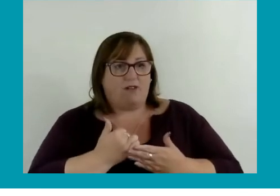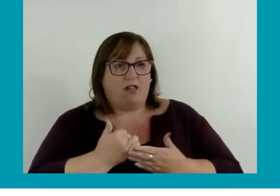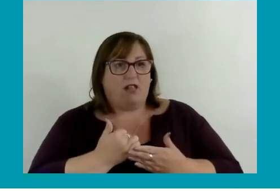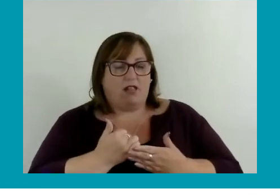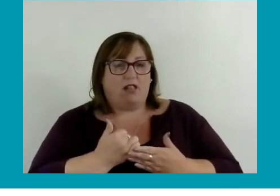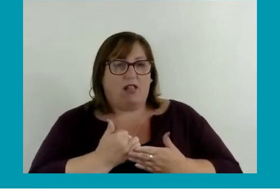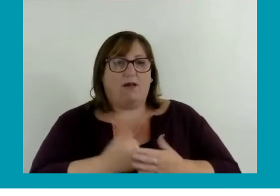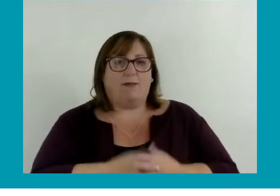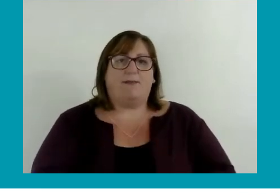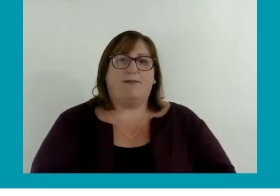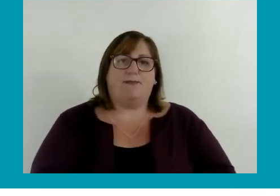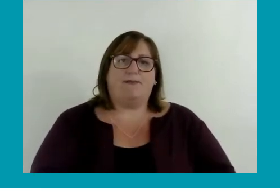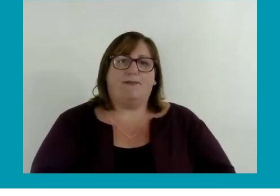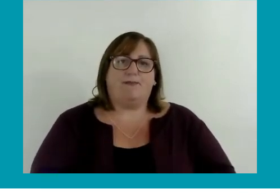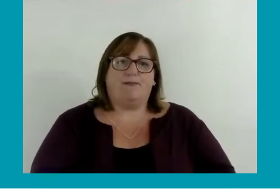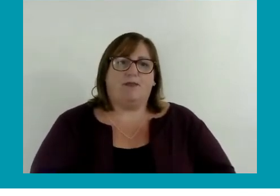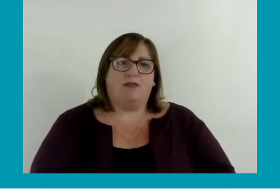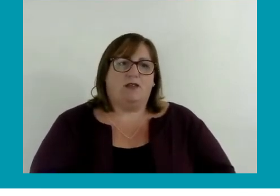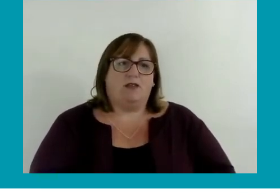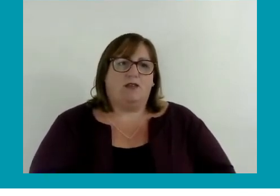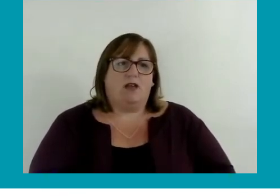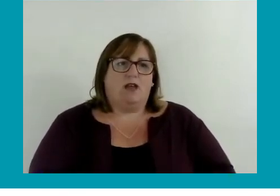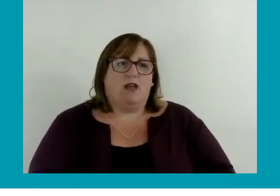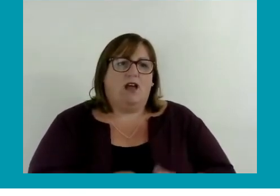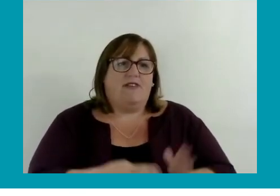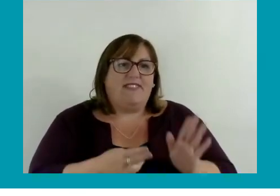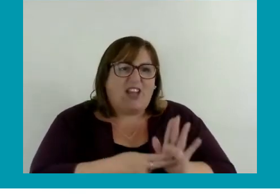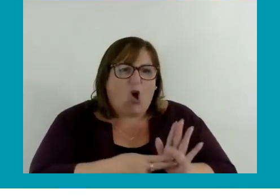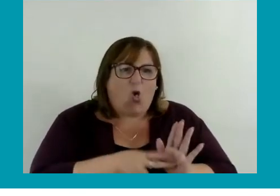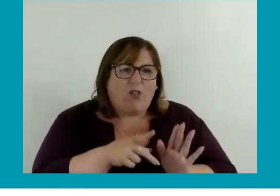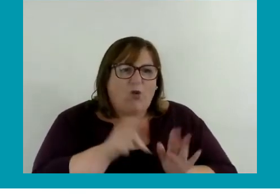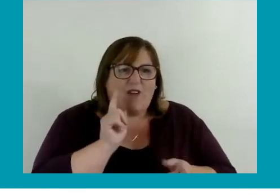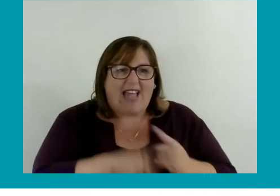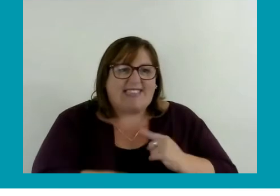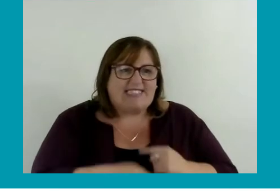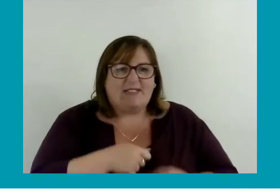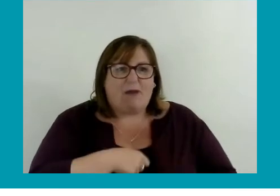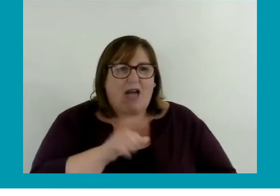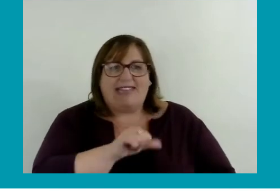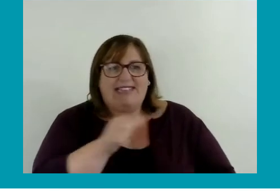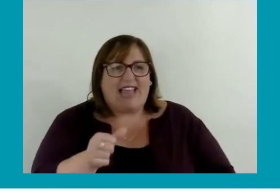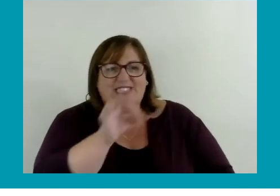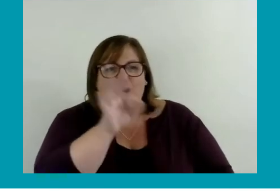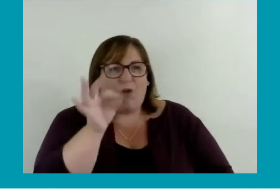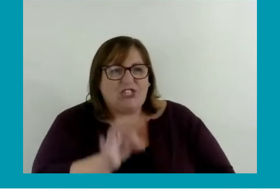must have a great skill as a mind reader because you've just answered my next question which was